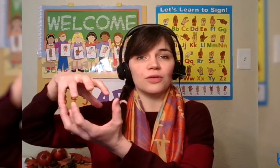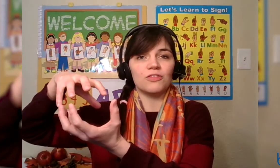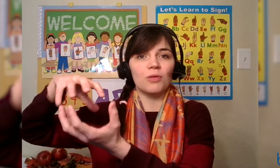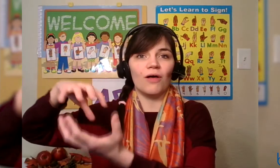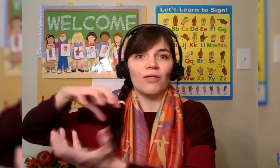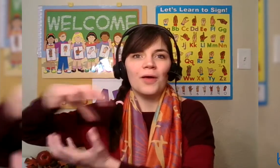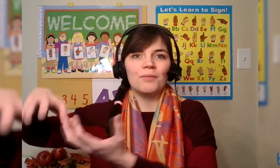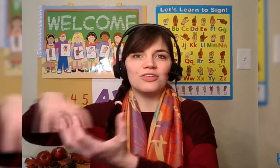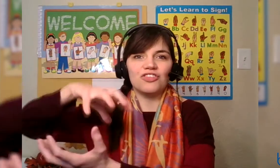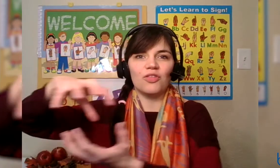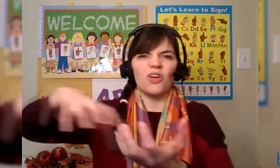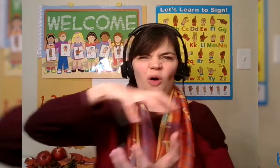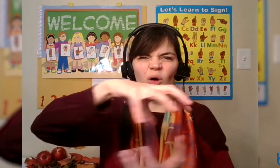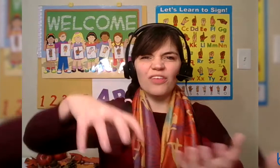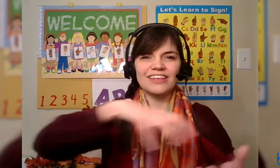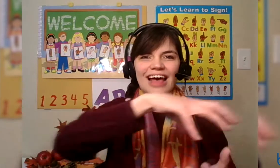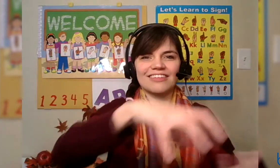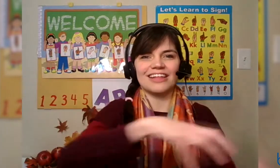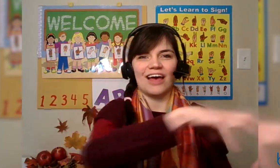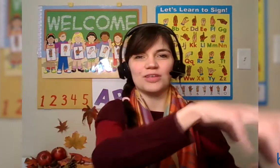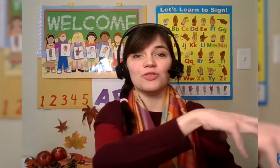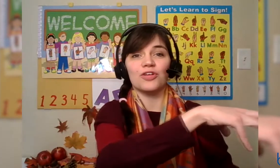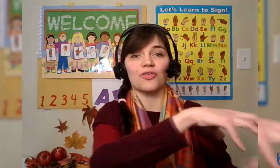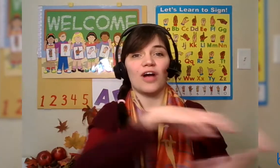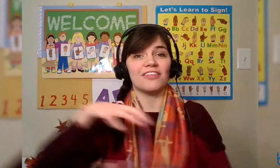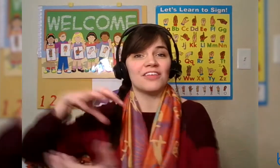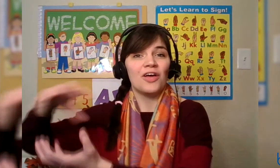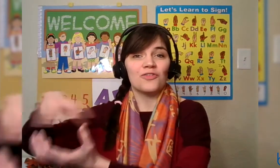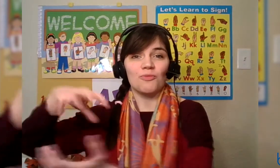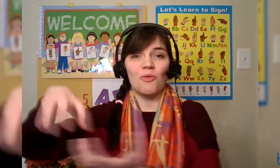it small, but to show that the whole sky is cloudy, move it across from one side